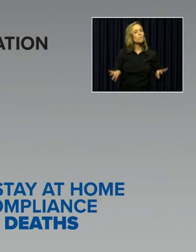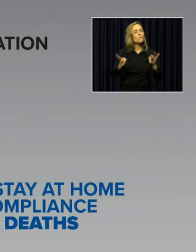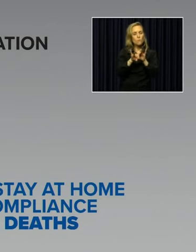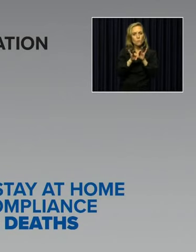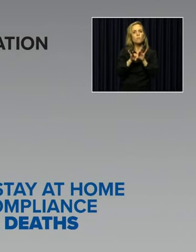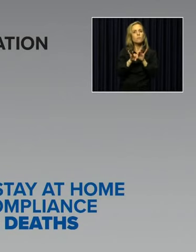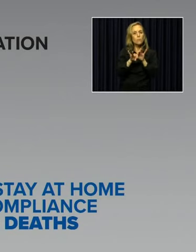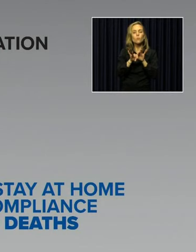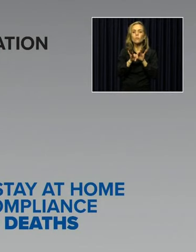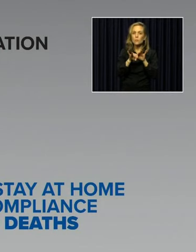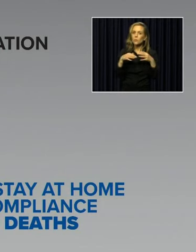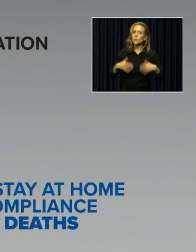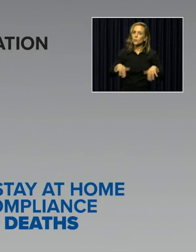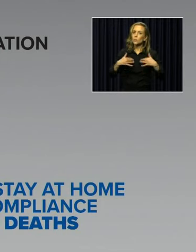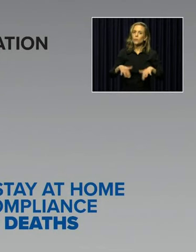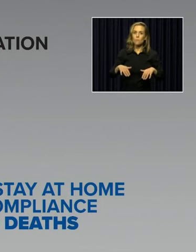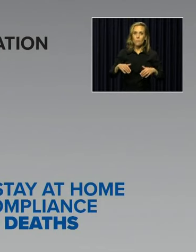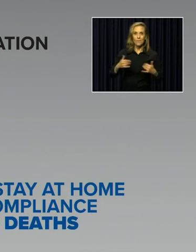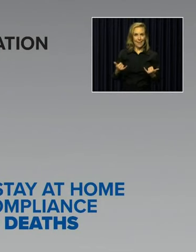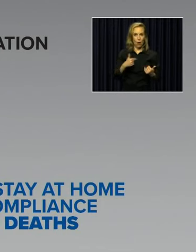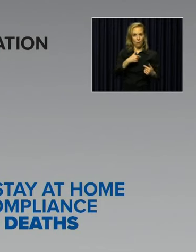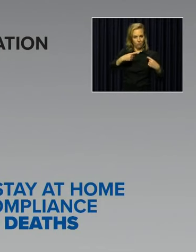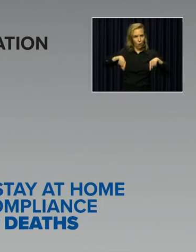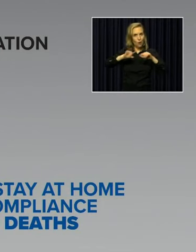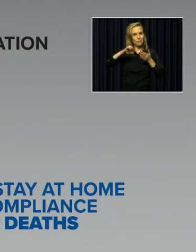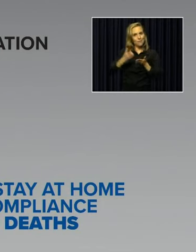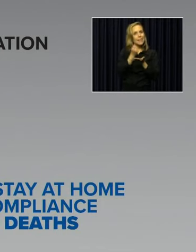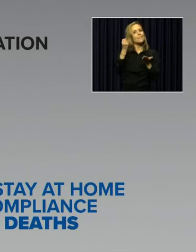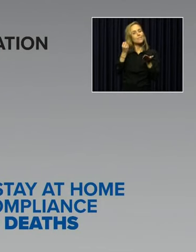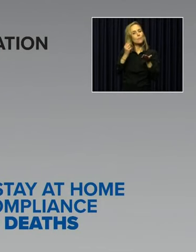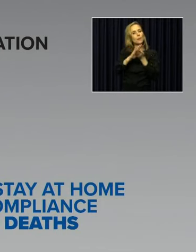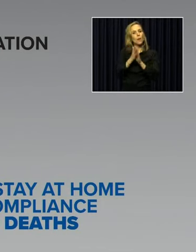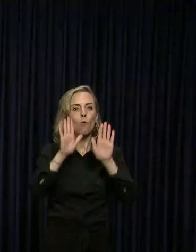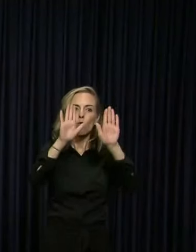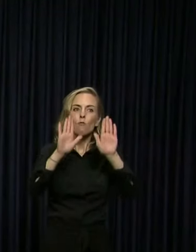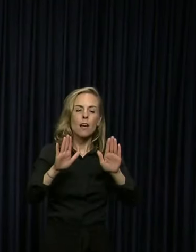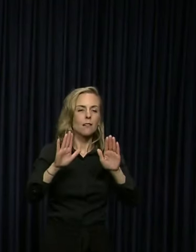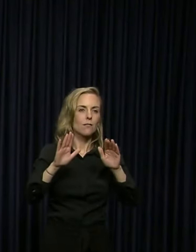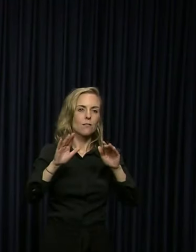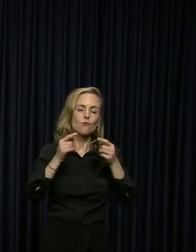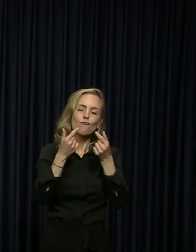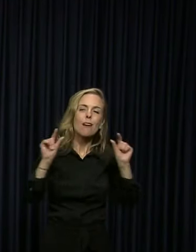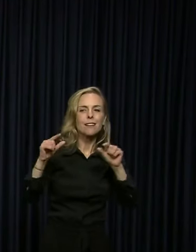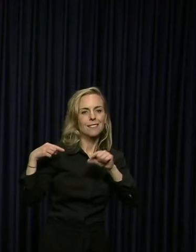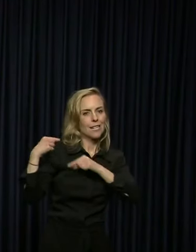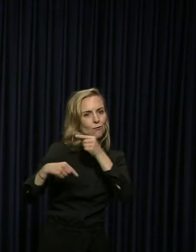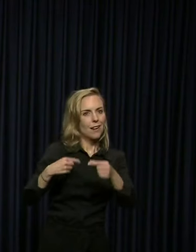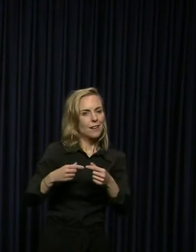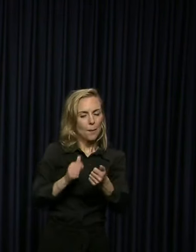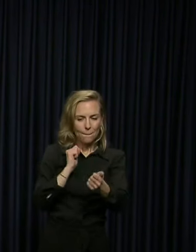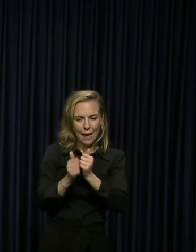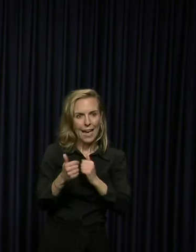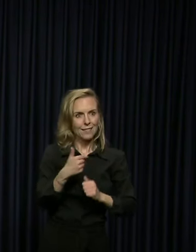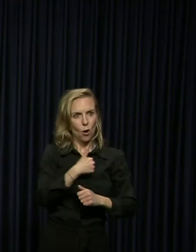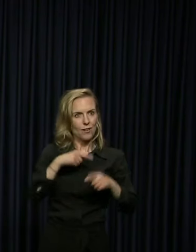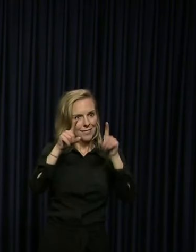EMOTIONAL HEALTH BECAUSE WE'RE GOING TO GET THROUGH THIS AND WE'RE GOING TO GET THROUGH IT TOGETHER. THANK YA'LL VERY MUCH.